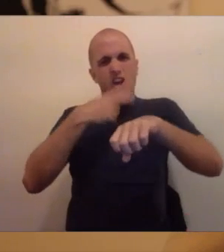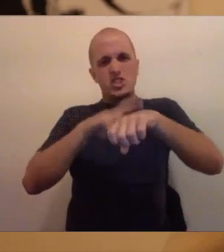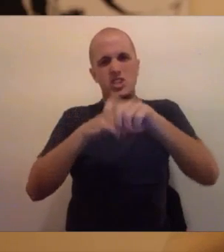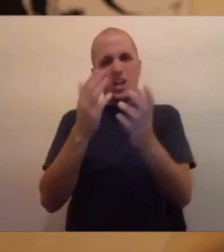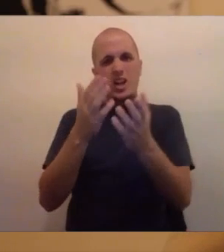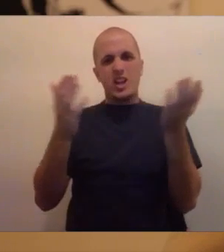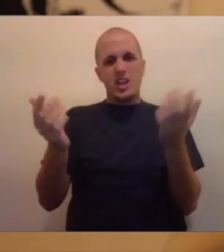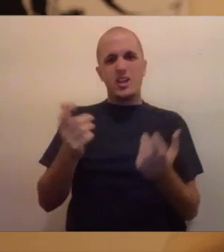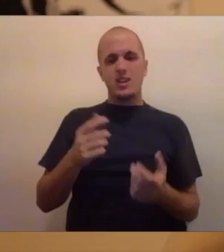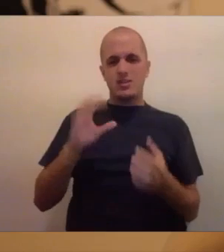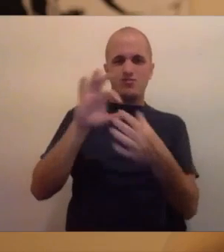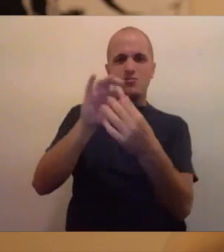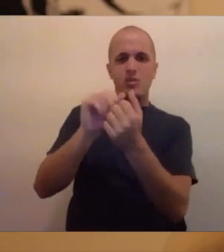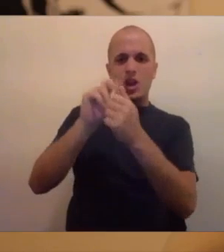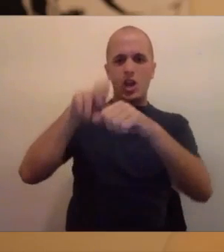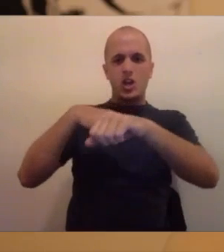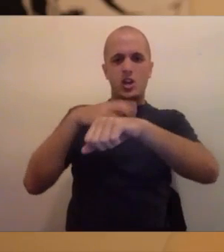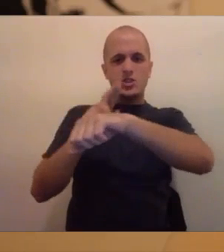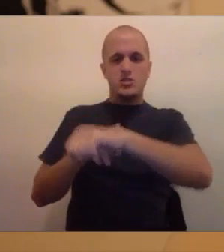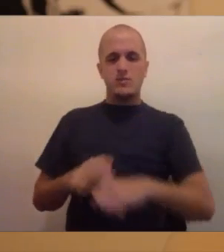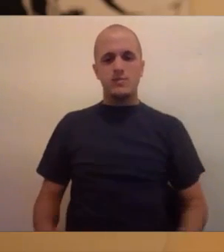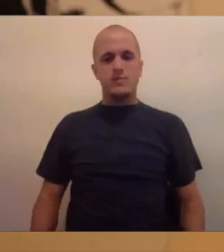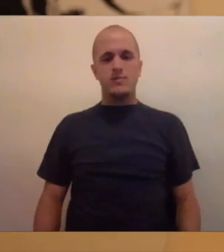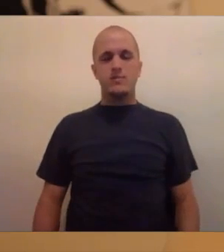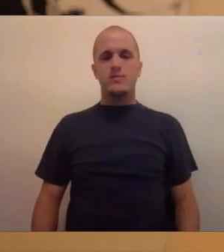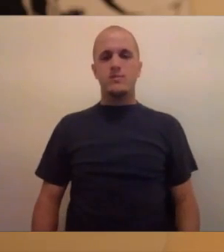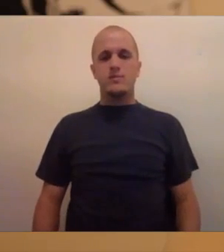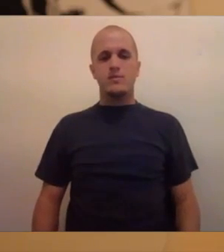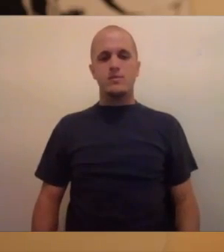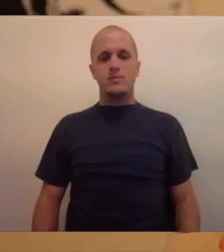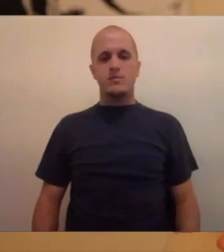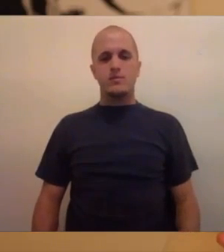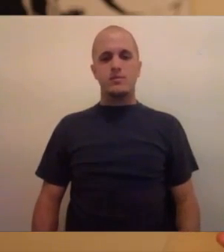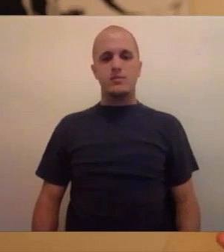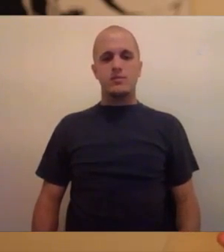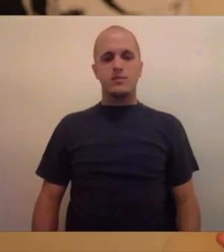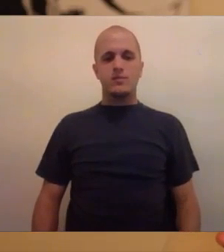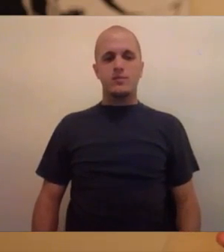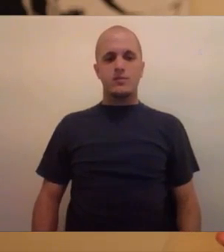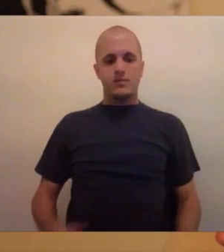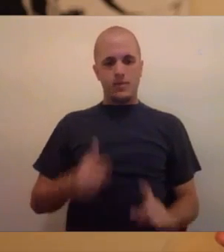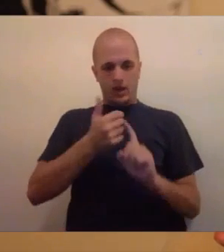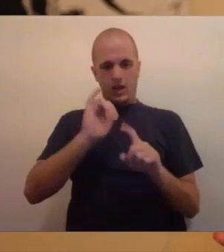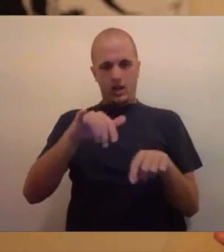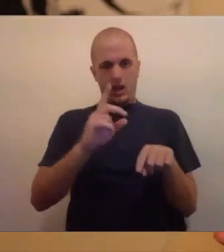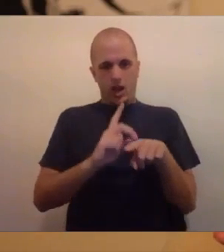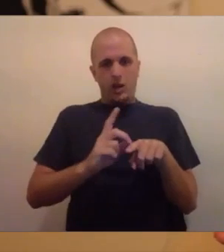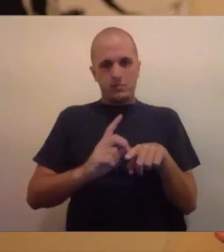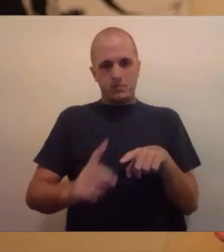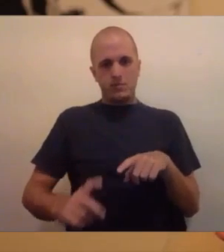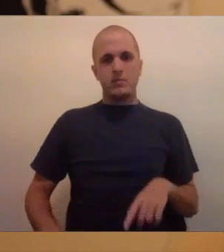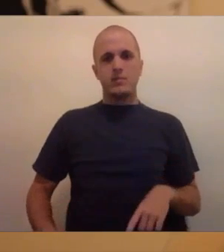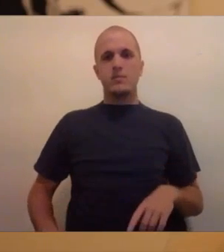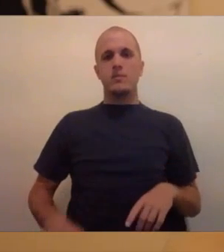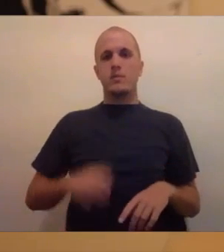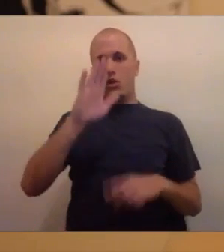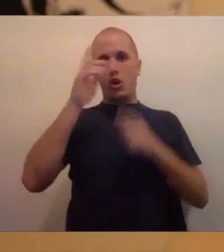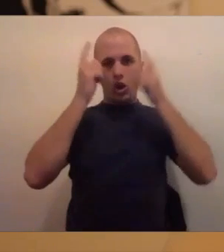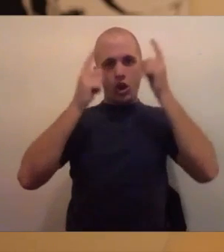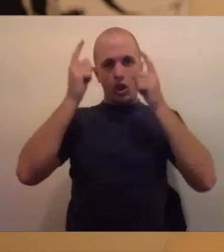You cannot force it, it is a natural thing. So, it is